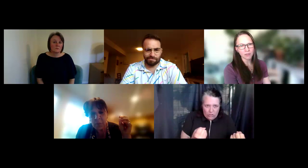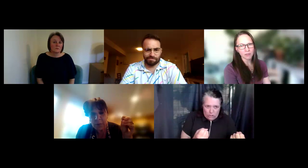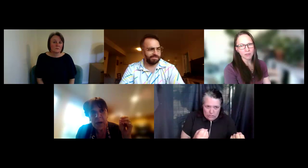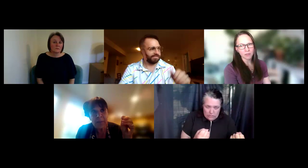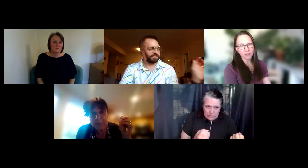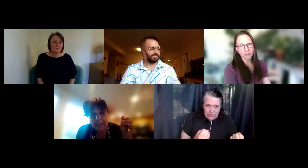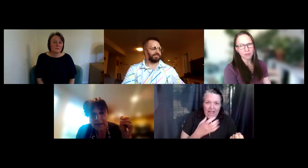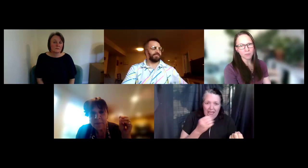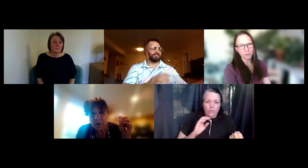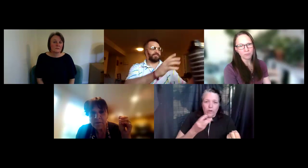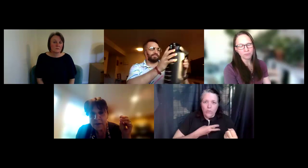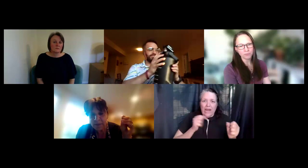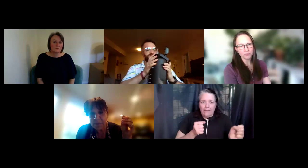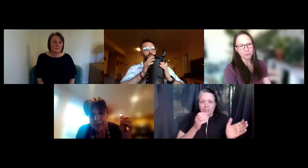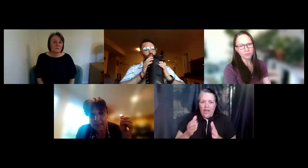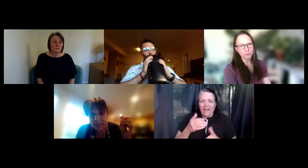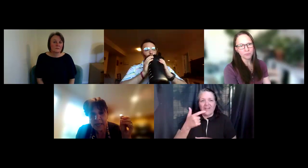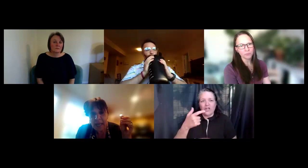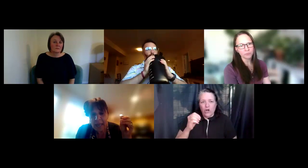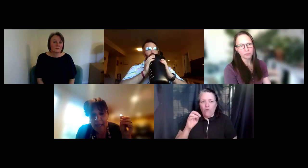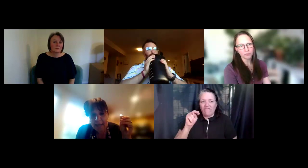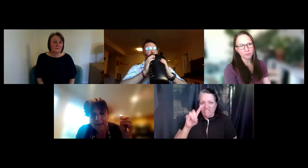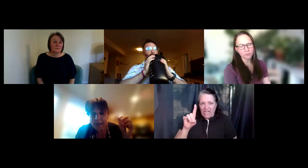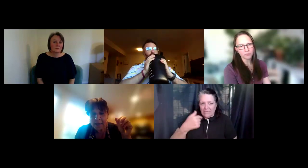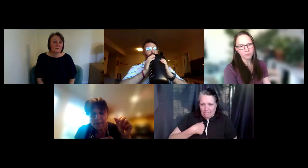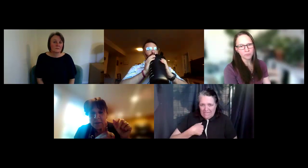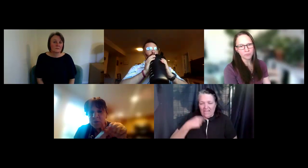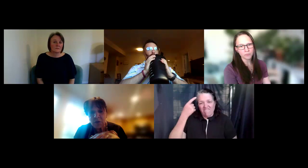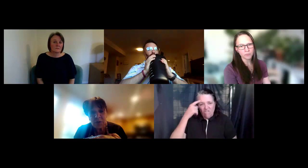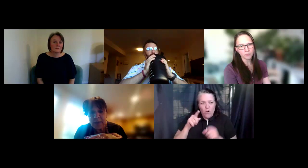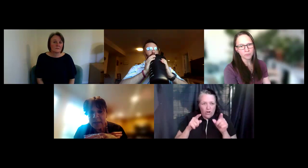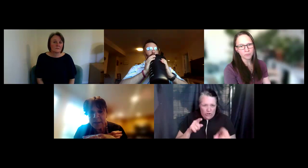And we were able to set up a GoFundMe page and again, through social media,